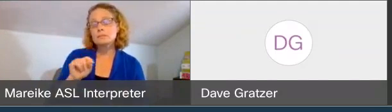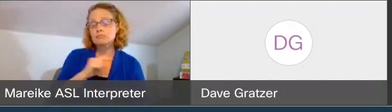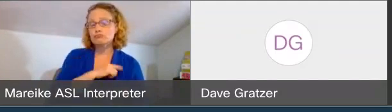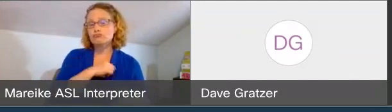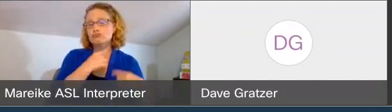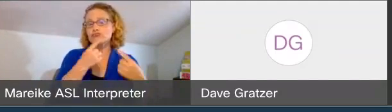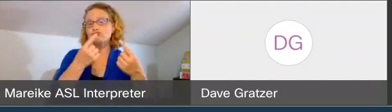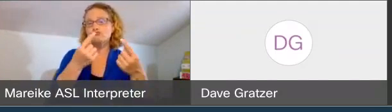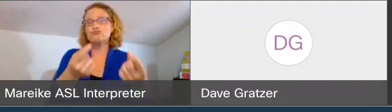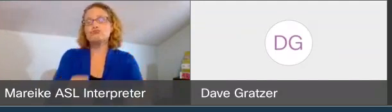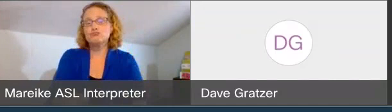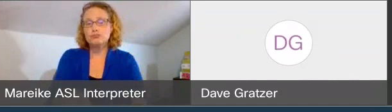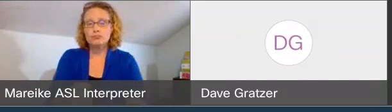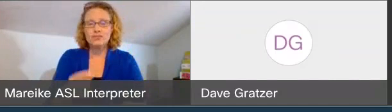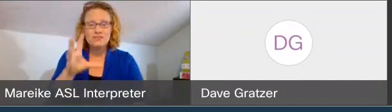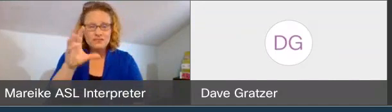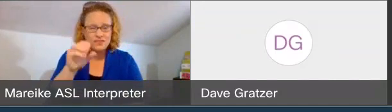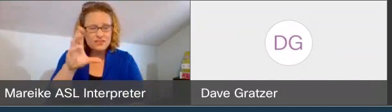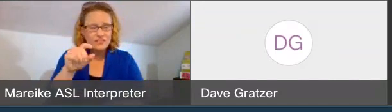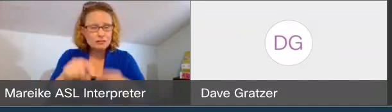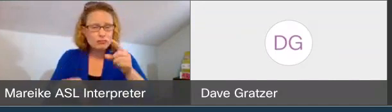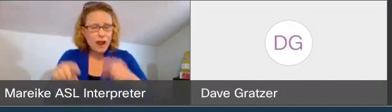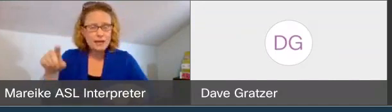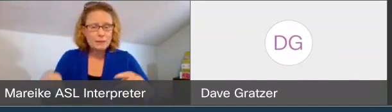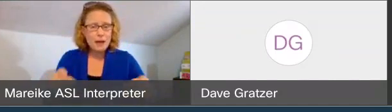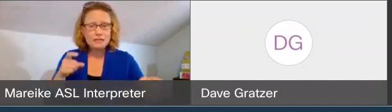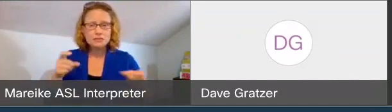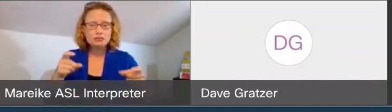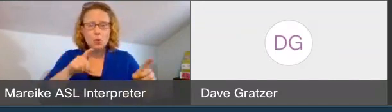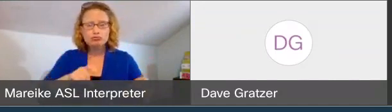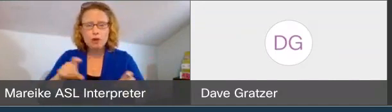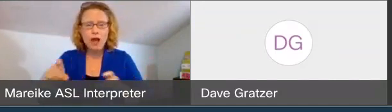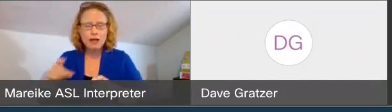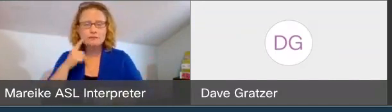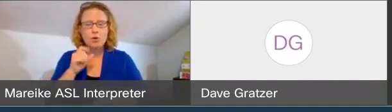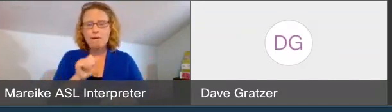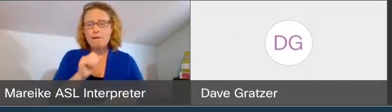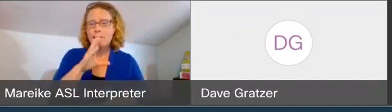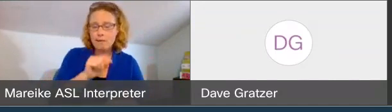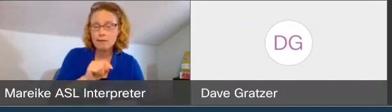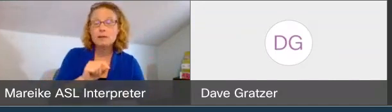over 50 randomized controlled trials of assertive community treatment and ACT, even ACT doesn't keep